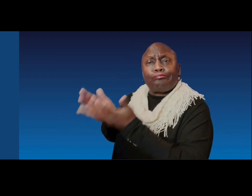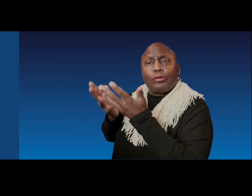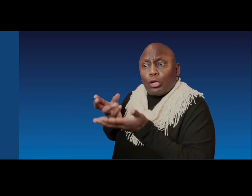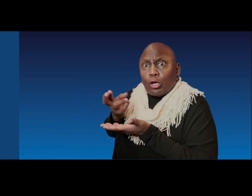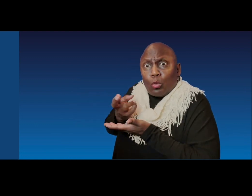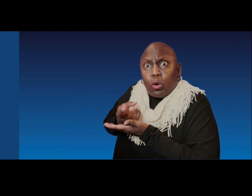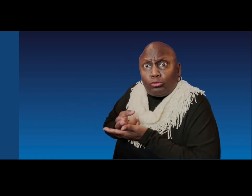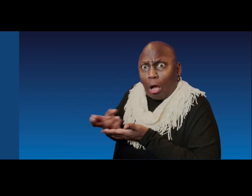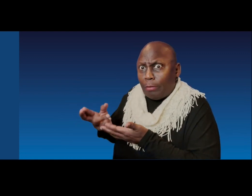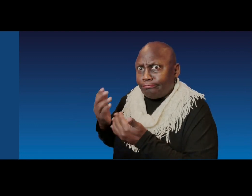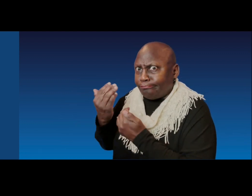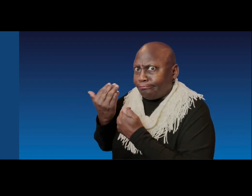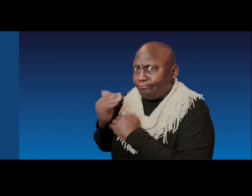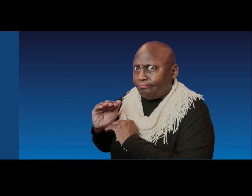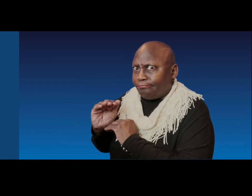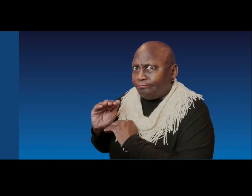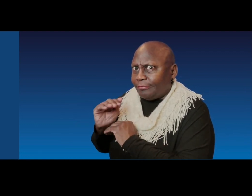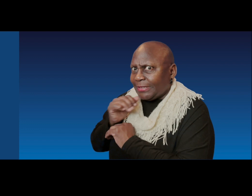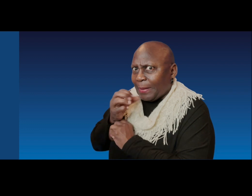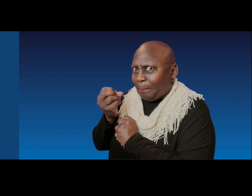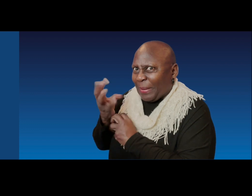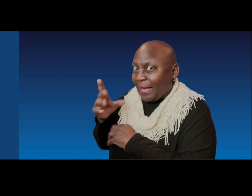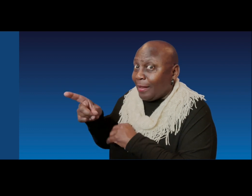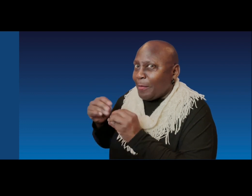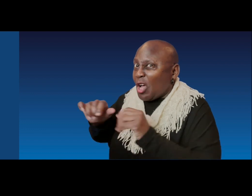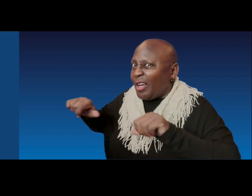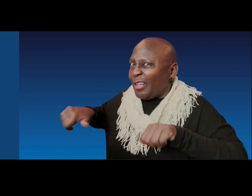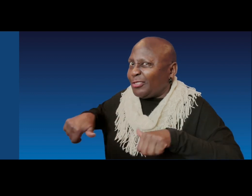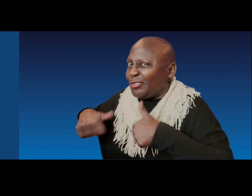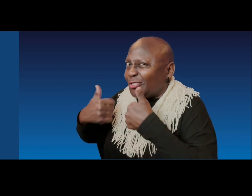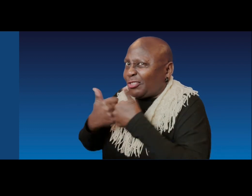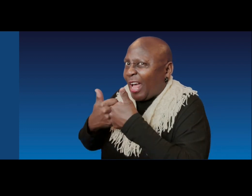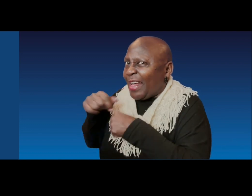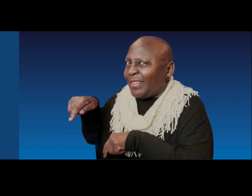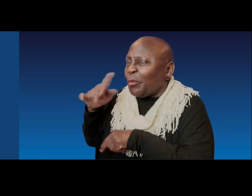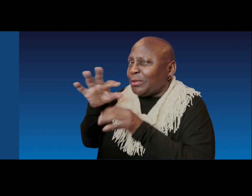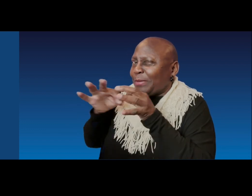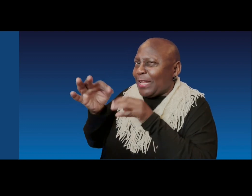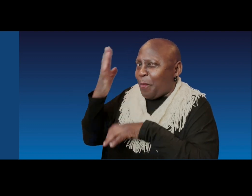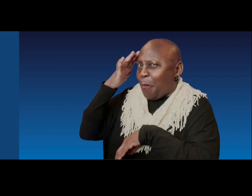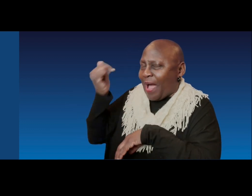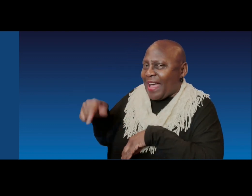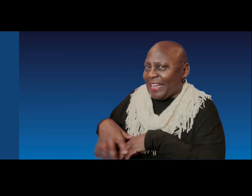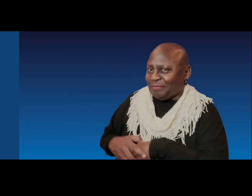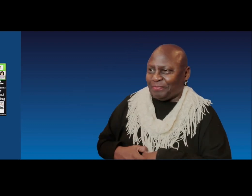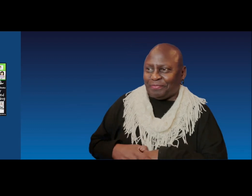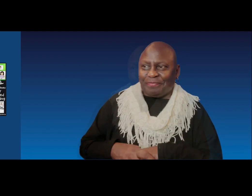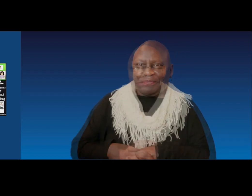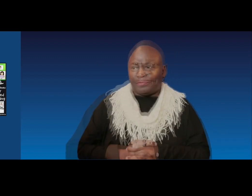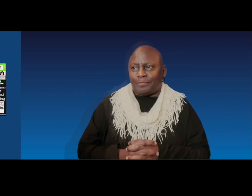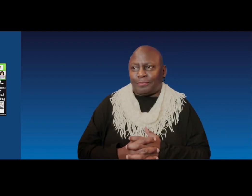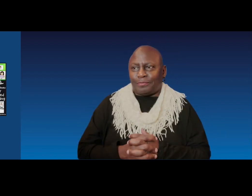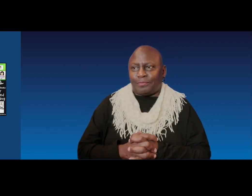whether American Sign Language or spoken resources are very limited, it is more challenging,